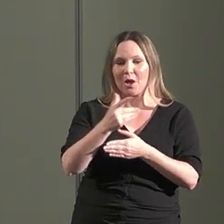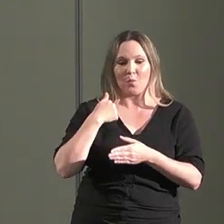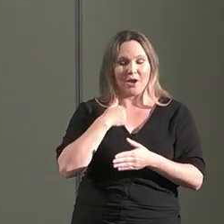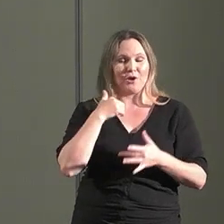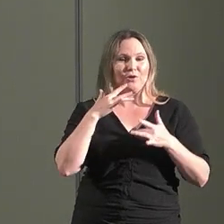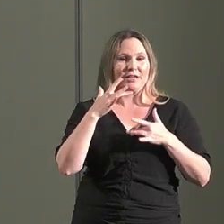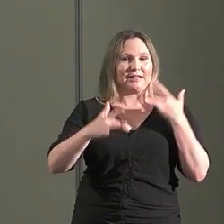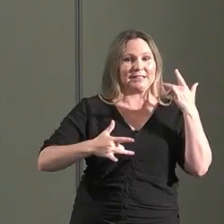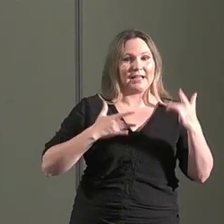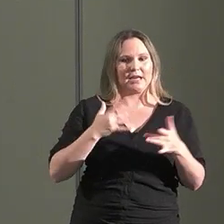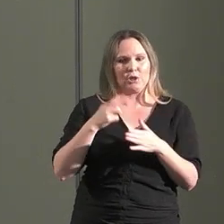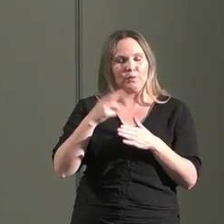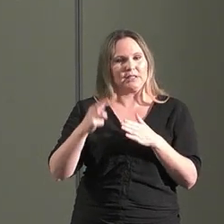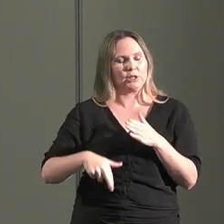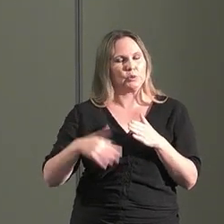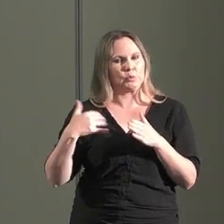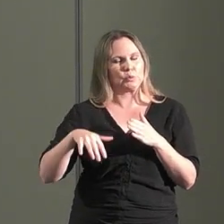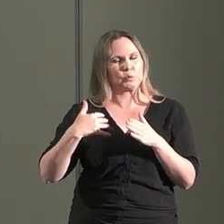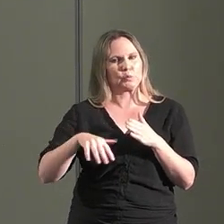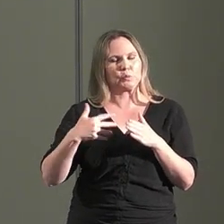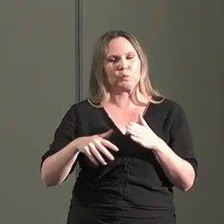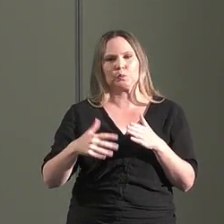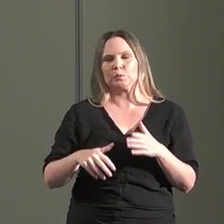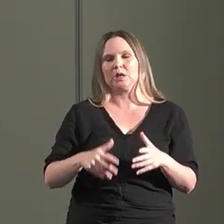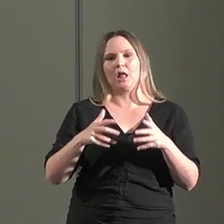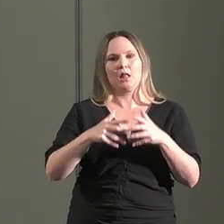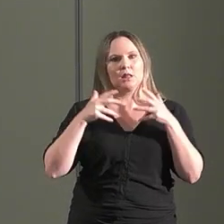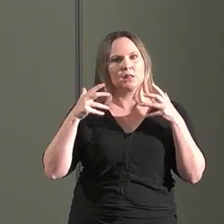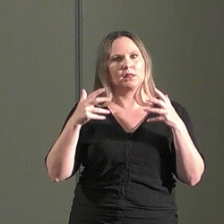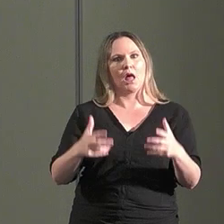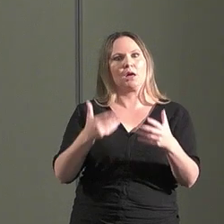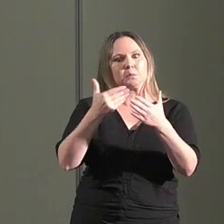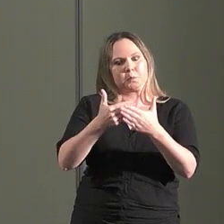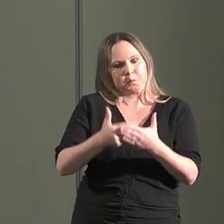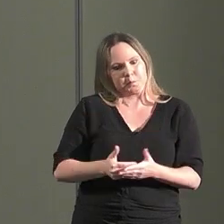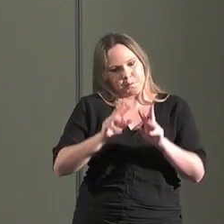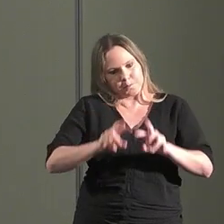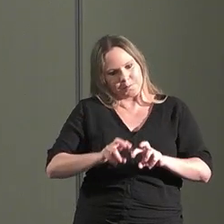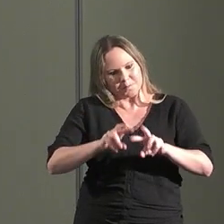heavy duty analyst right now. We look forward to publish it.